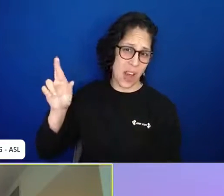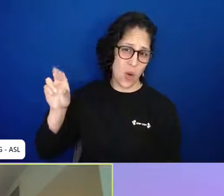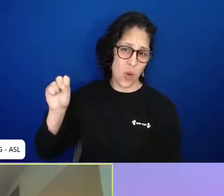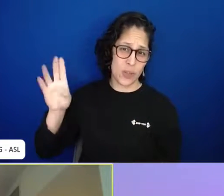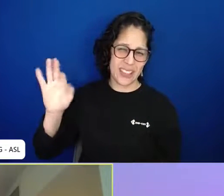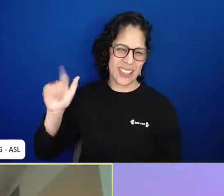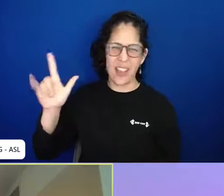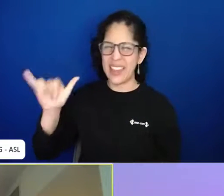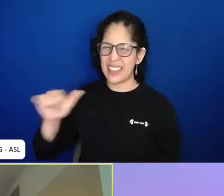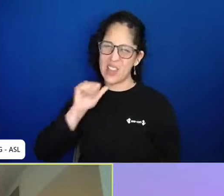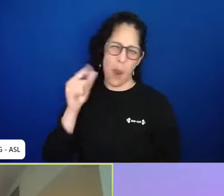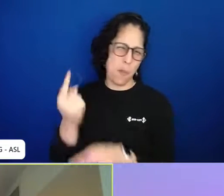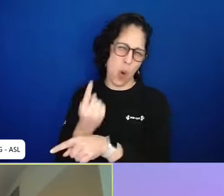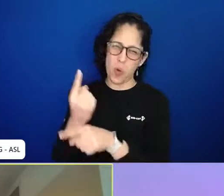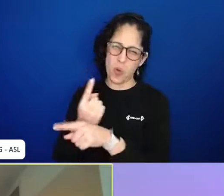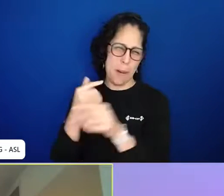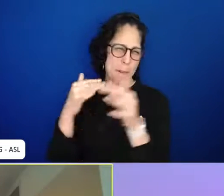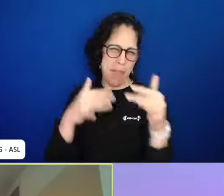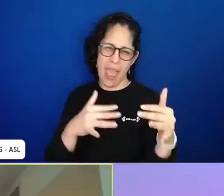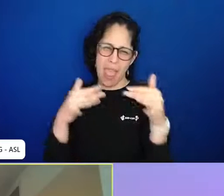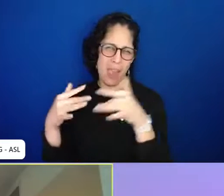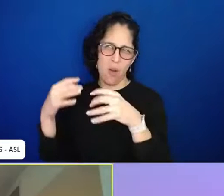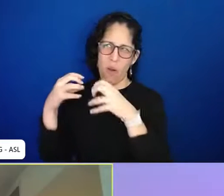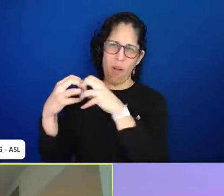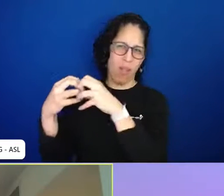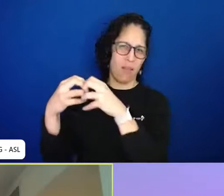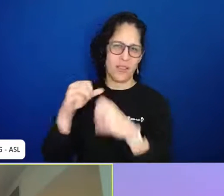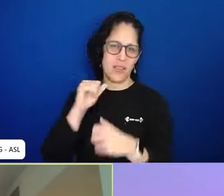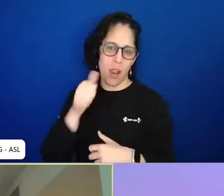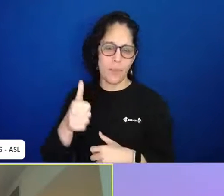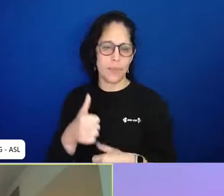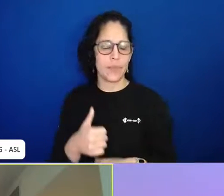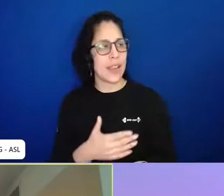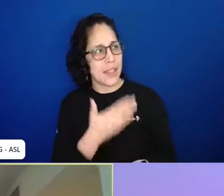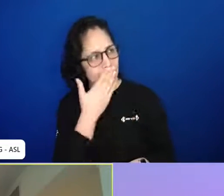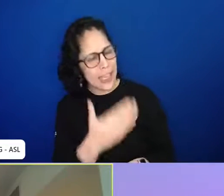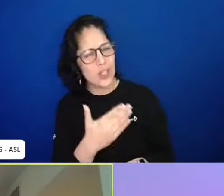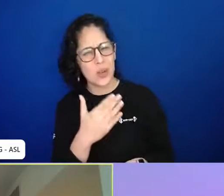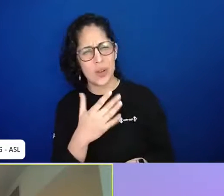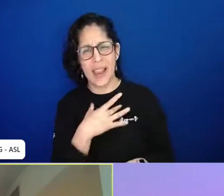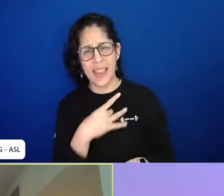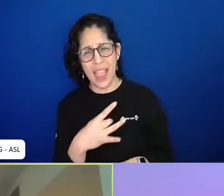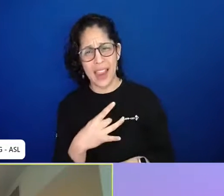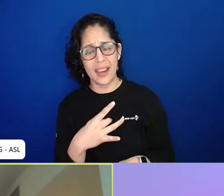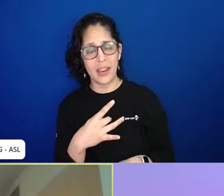that is going to change the tide. Fighting someone over carousel, is not a battle. [Amanda Fierro] Thank you so